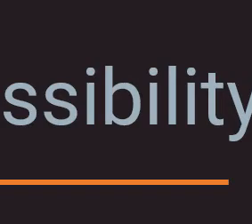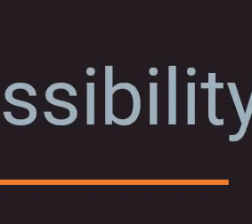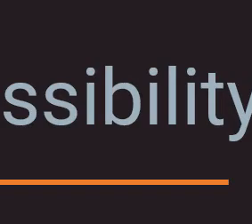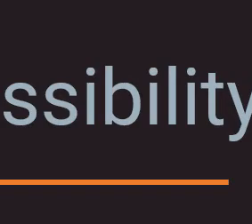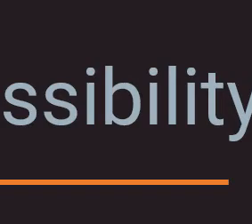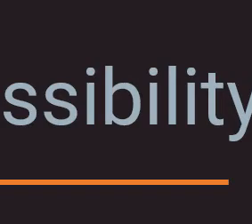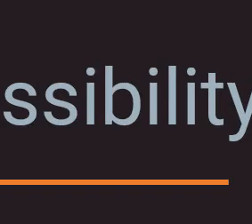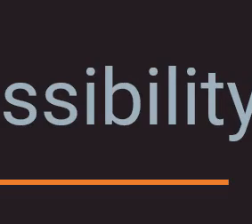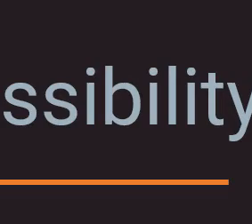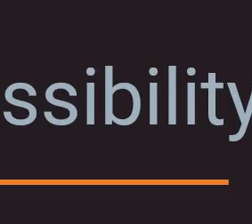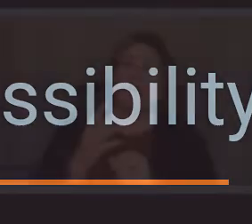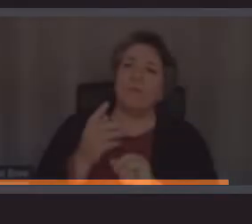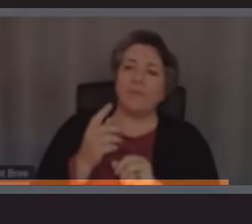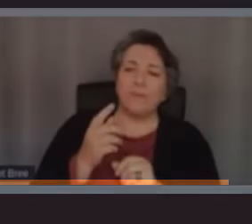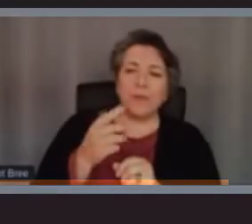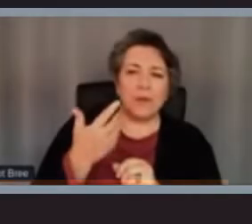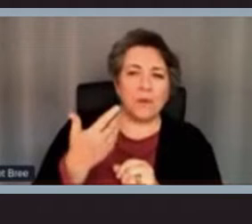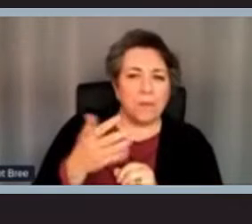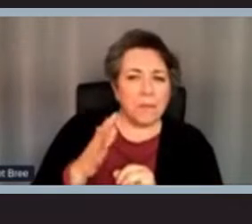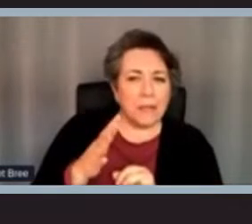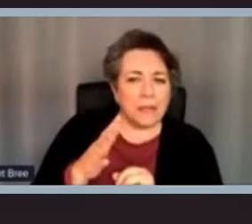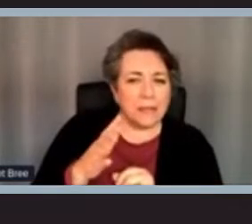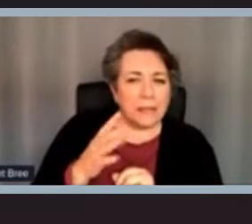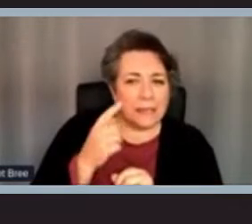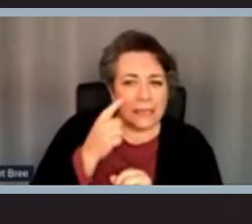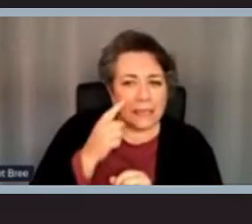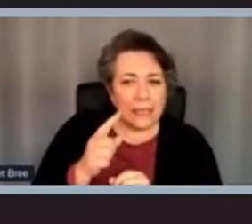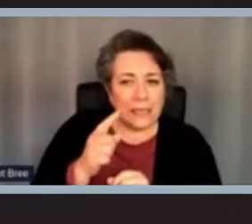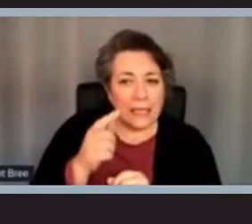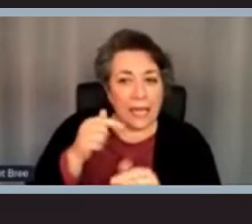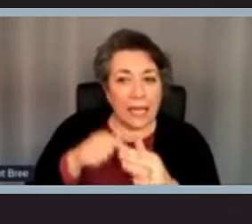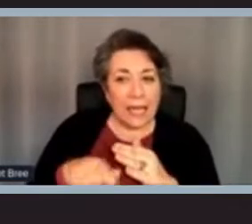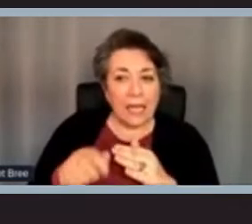It appears in Word, PowerPoint, and Excel. You're probably already using it.